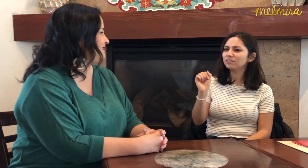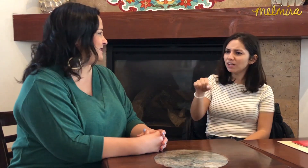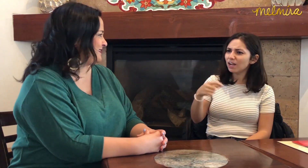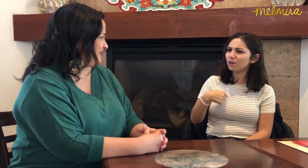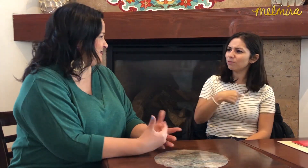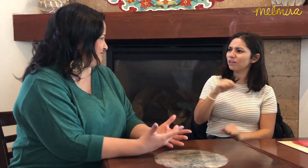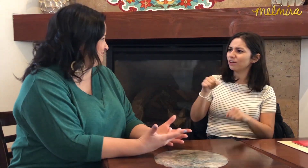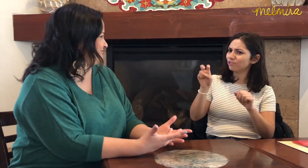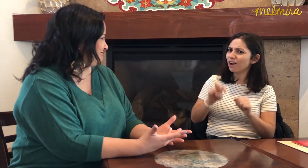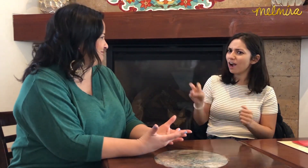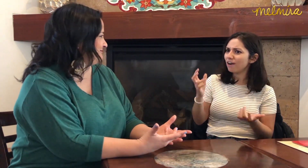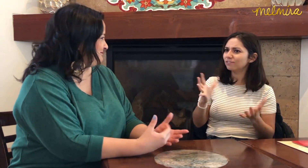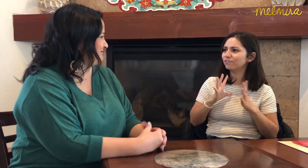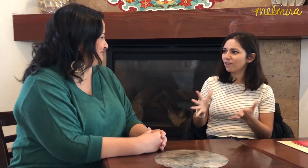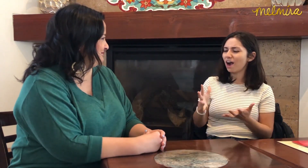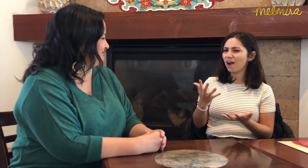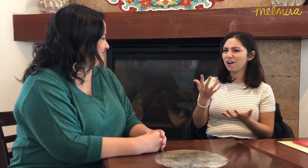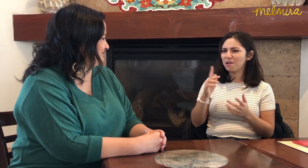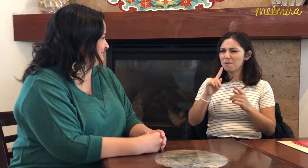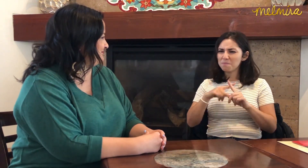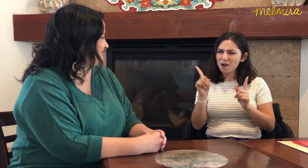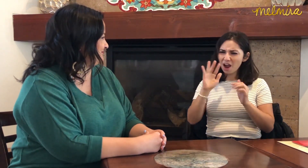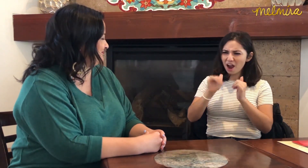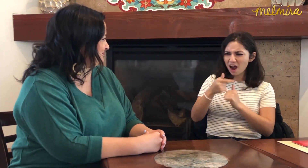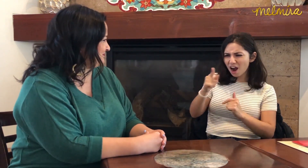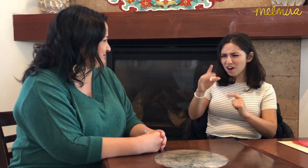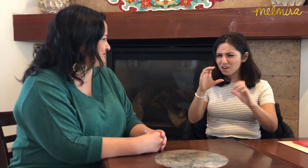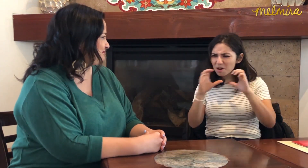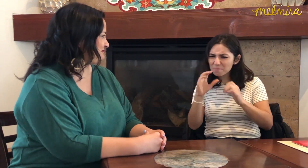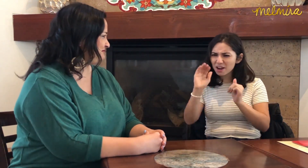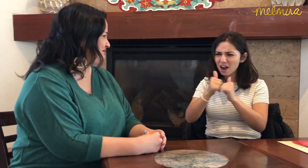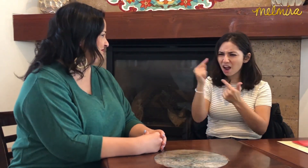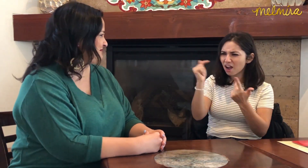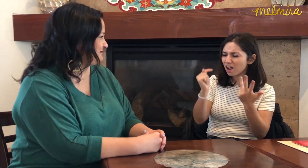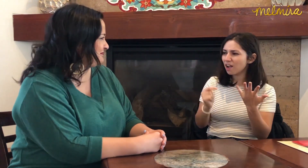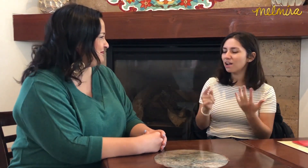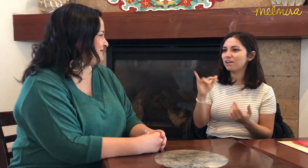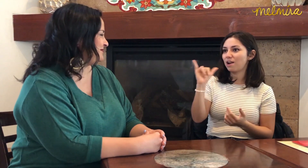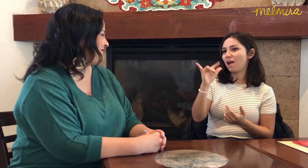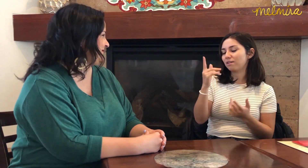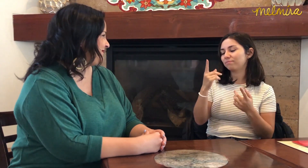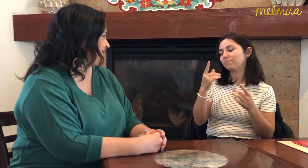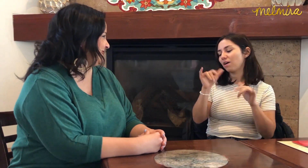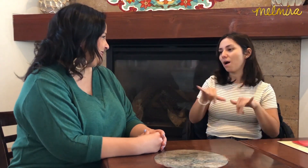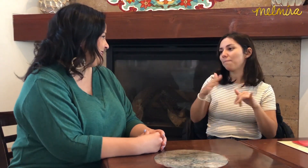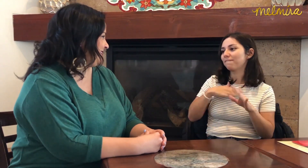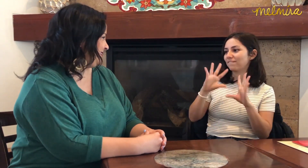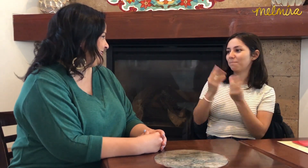Yeah, we can travel just fine. They would ask, "But how do you communicate? What about this and that?"